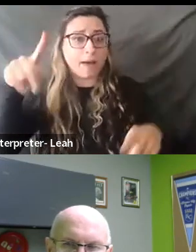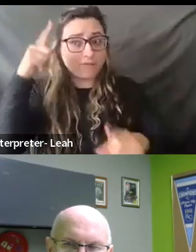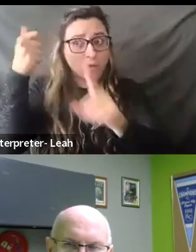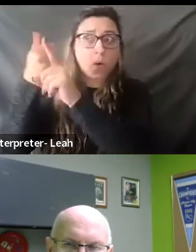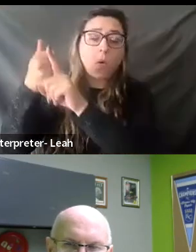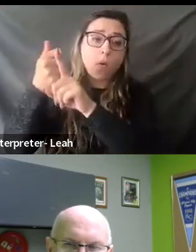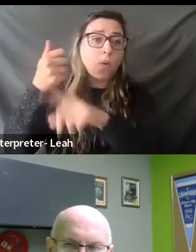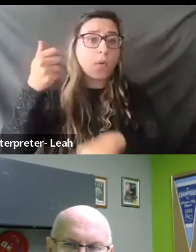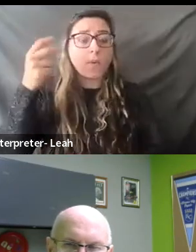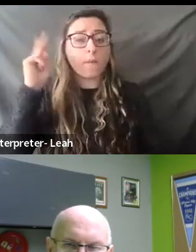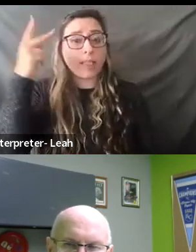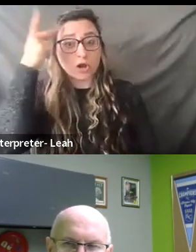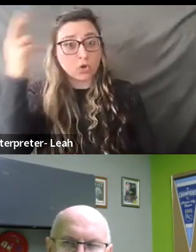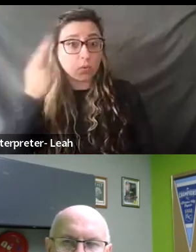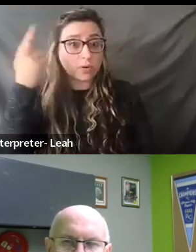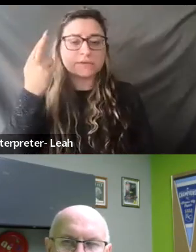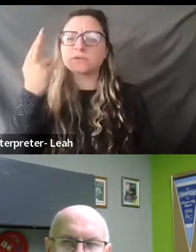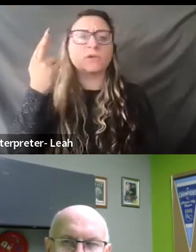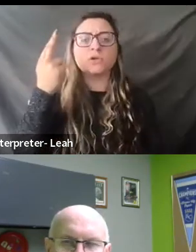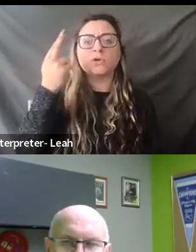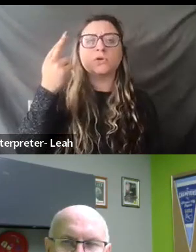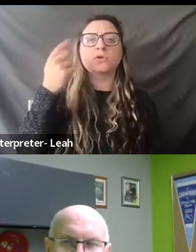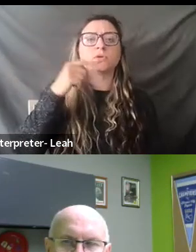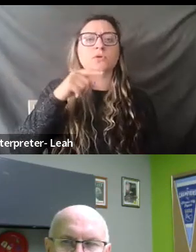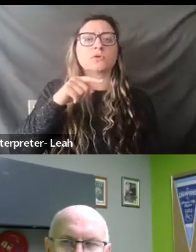And so, you know, where people just have a solid belief that either, you know -- you know, COVID isn't real or it's a political thing.